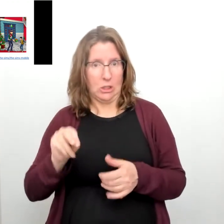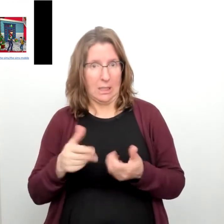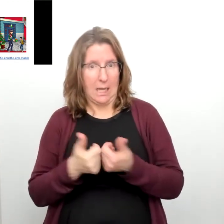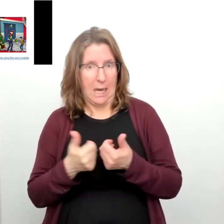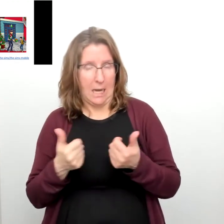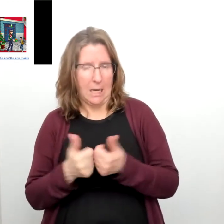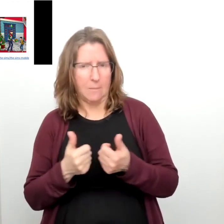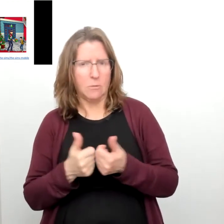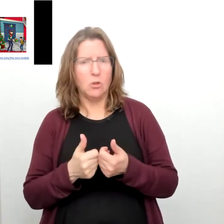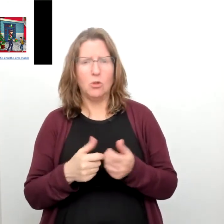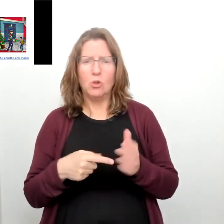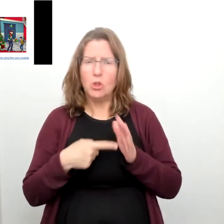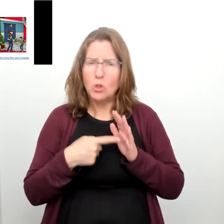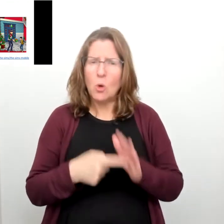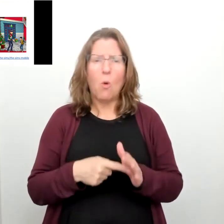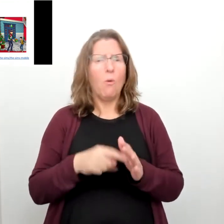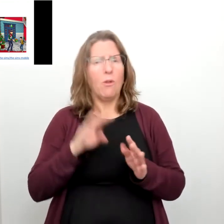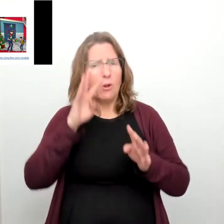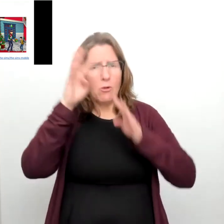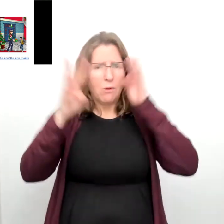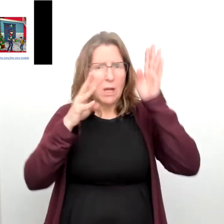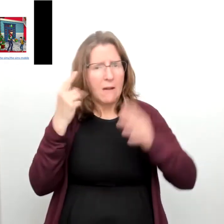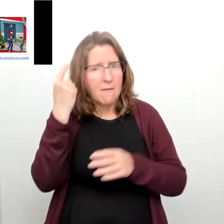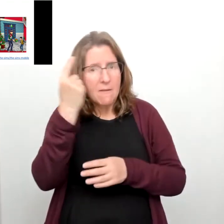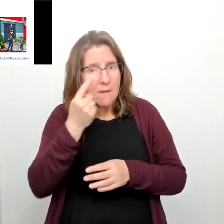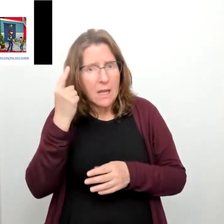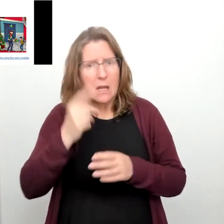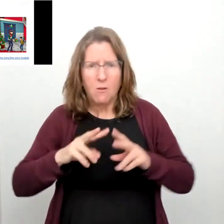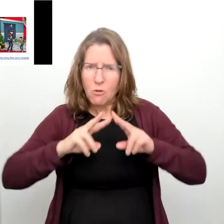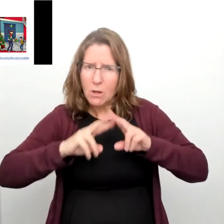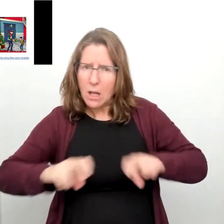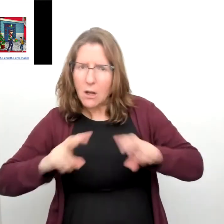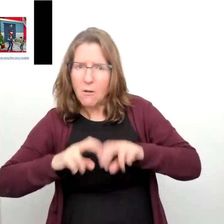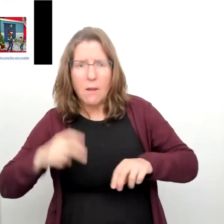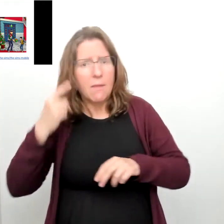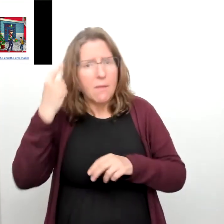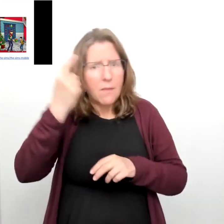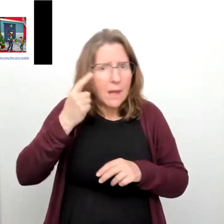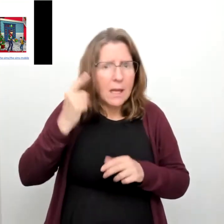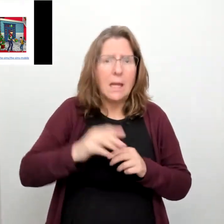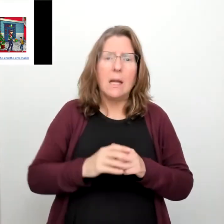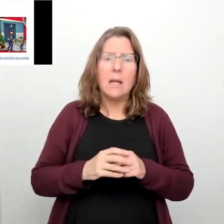A great way for them to express their creativity and analytical thinking.